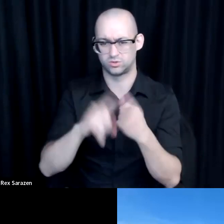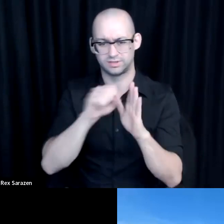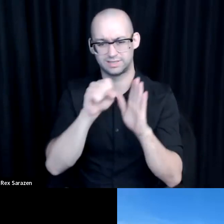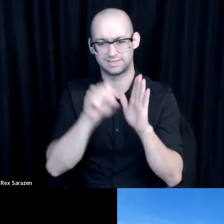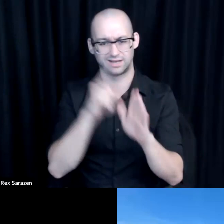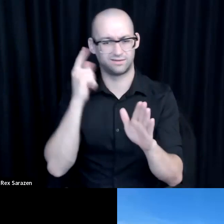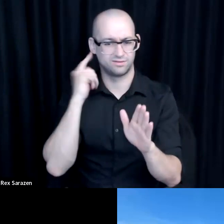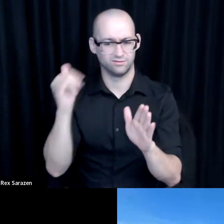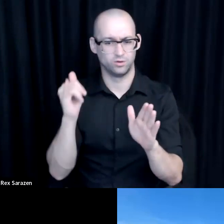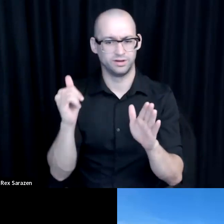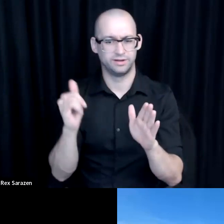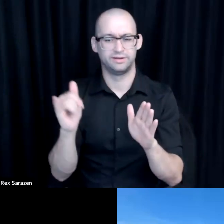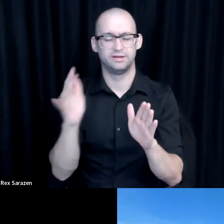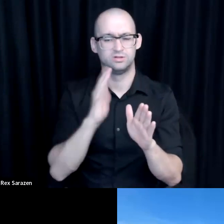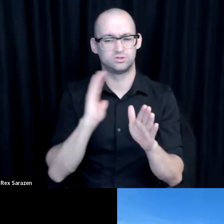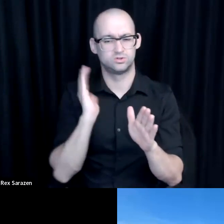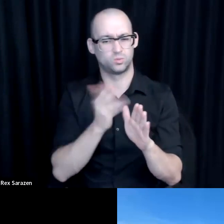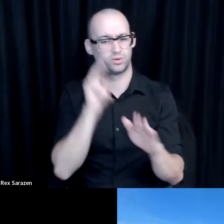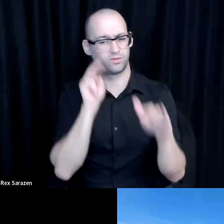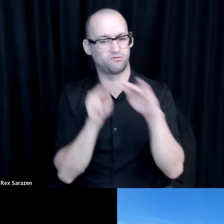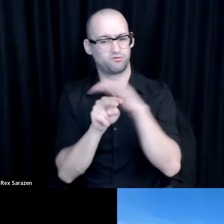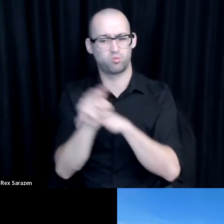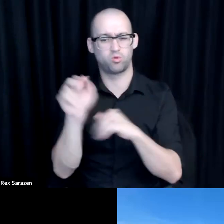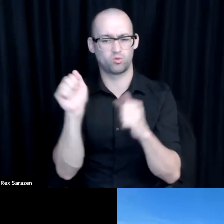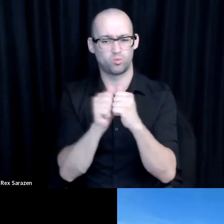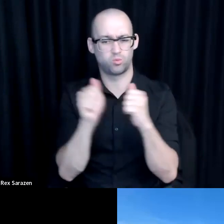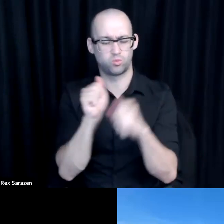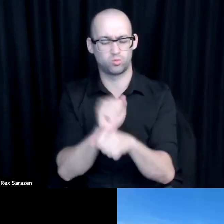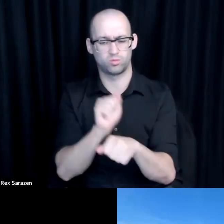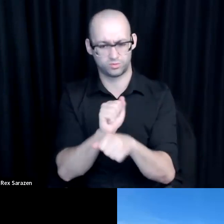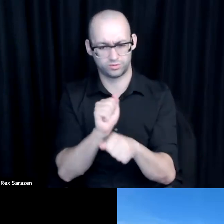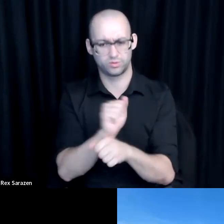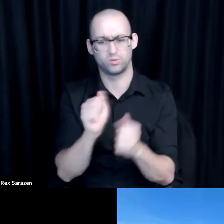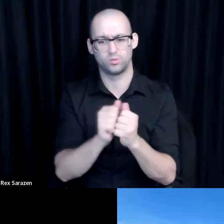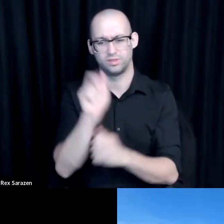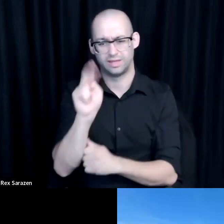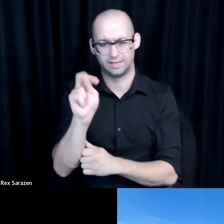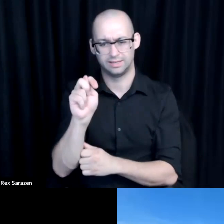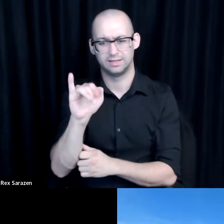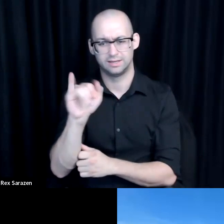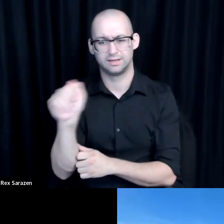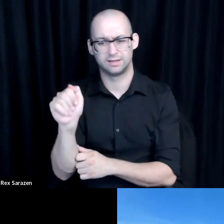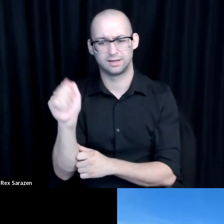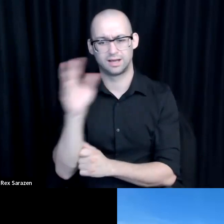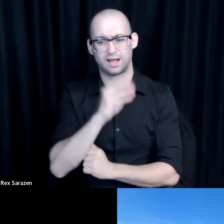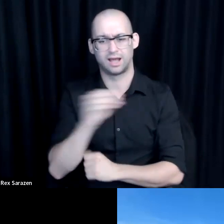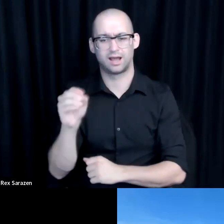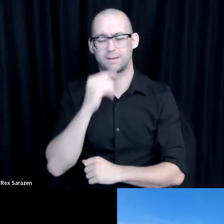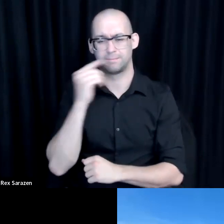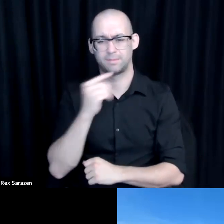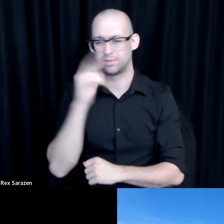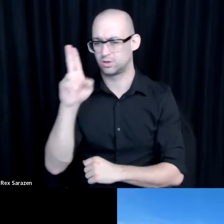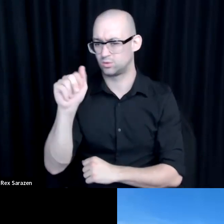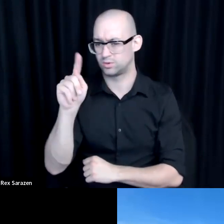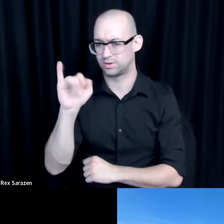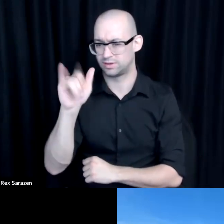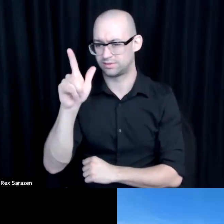we look forward to working with the NTIA and the Public Utilities Commission and other folks to